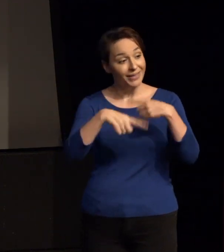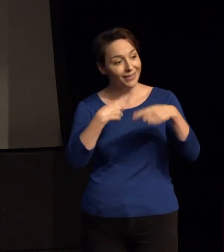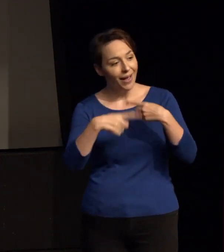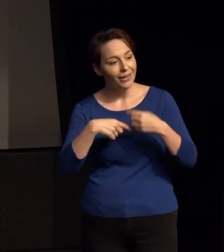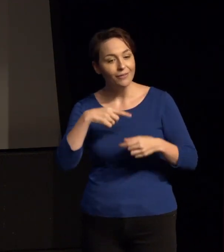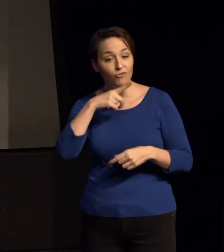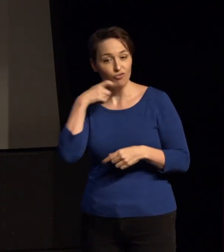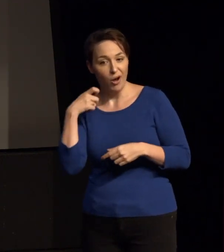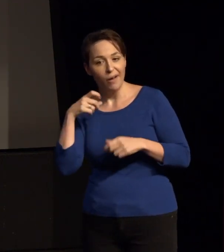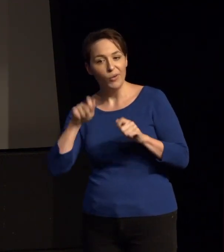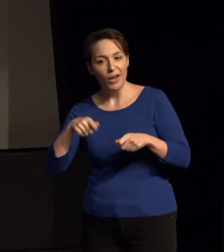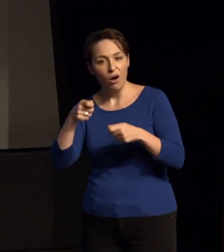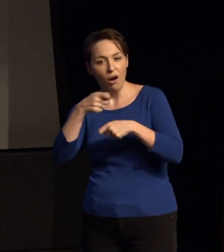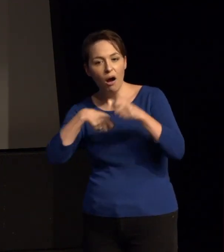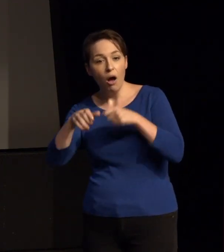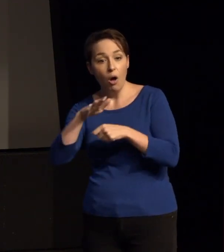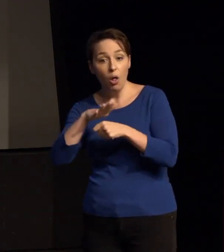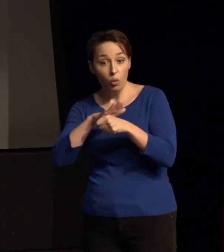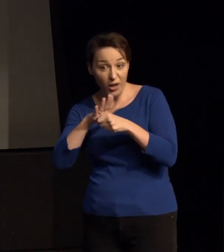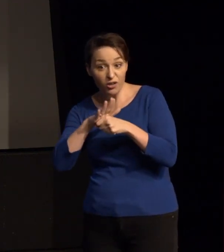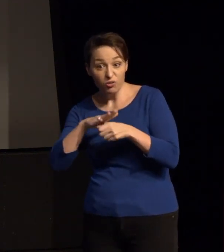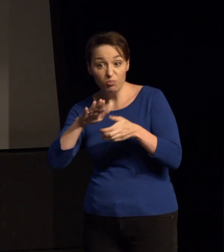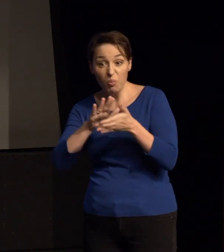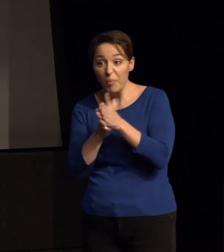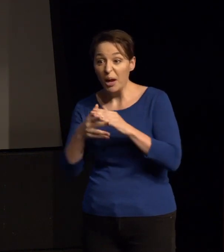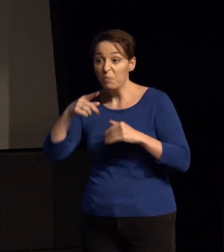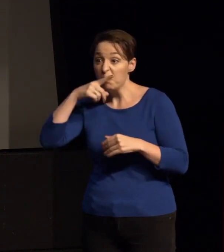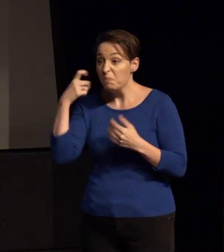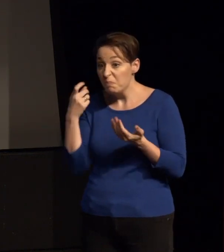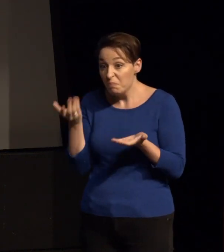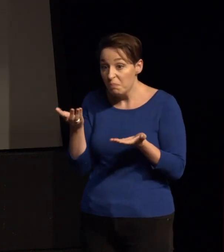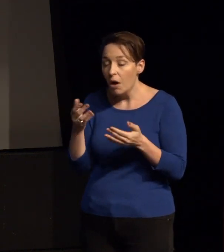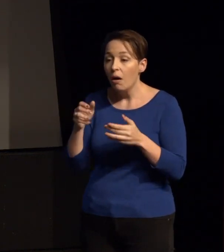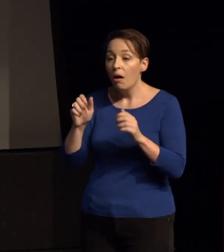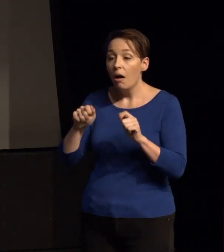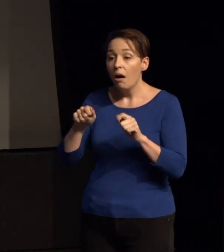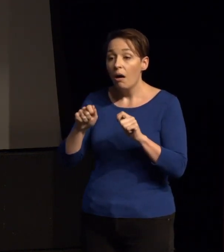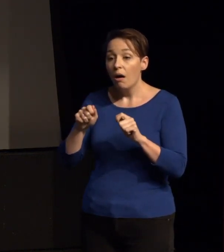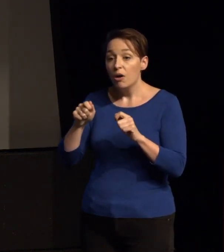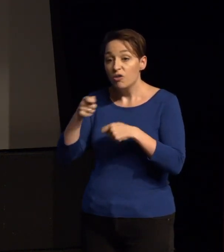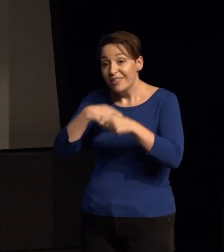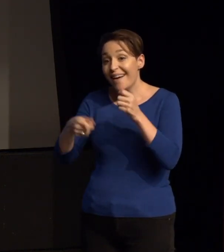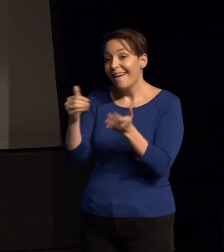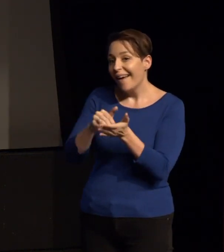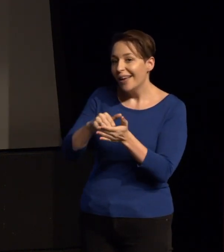For example, the sign "DRY", you can manipulate its location